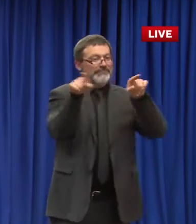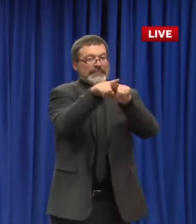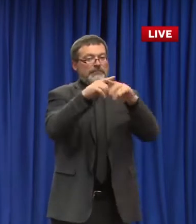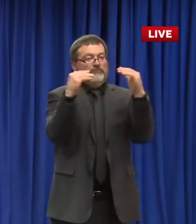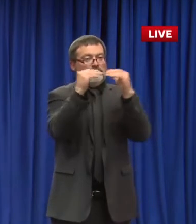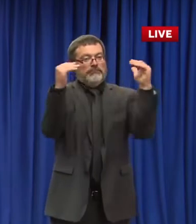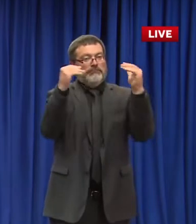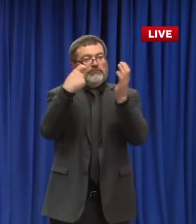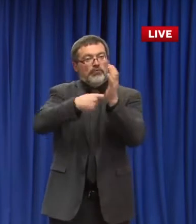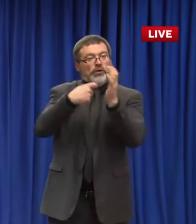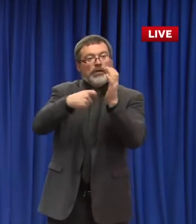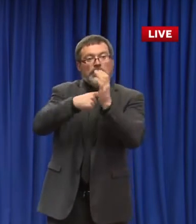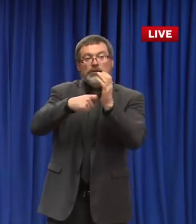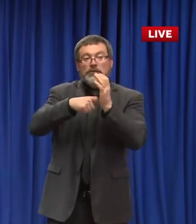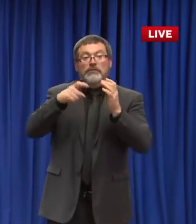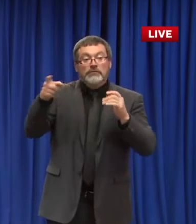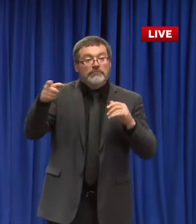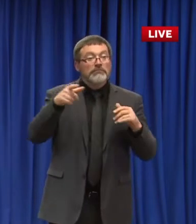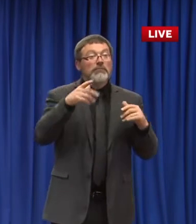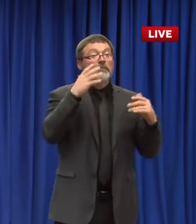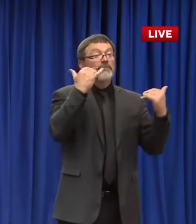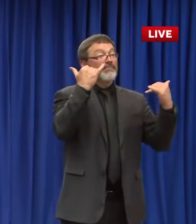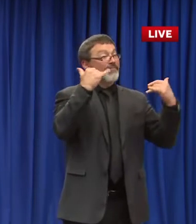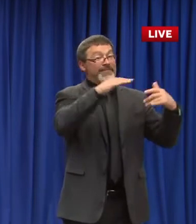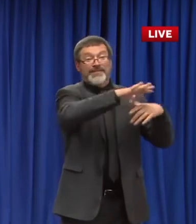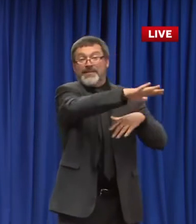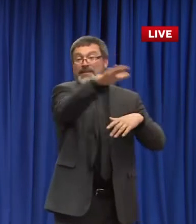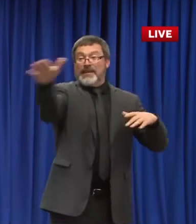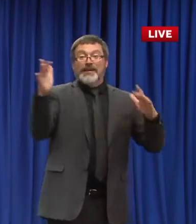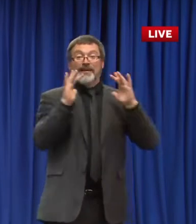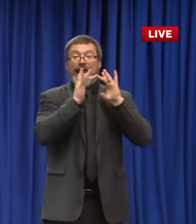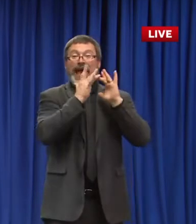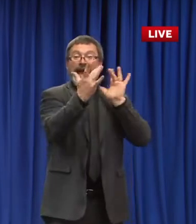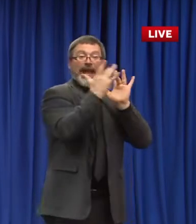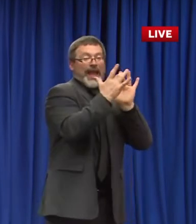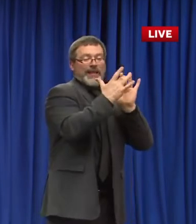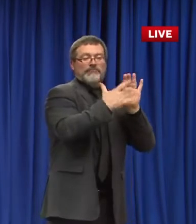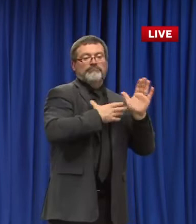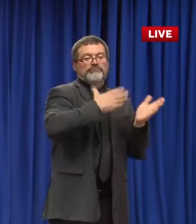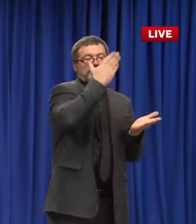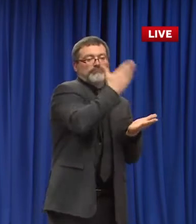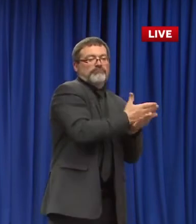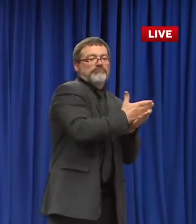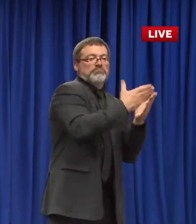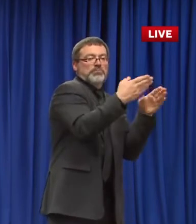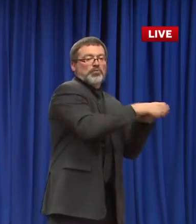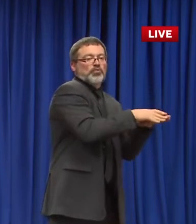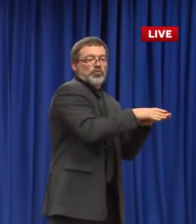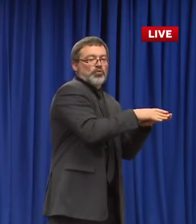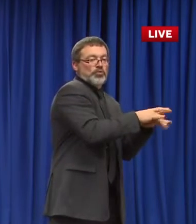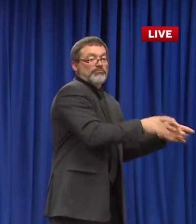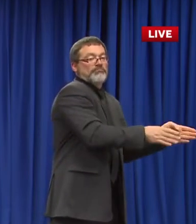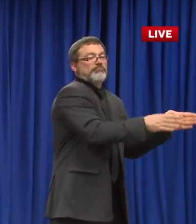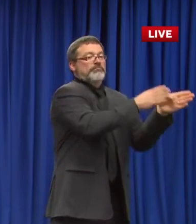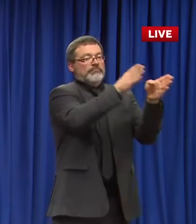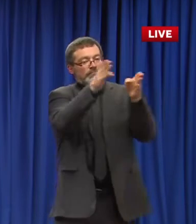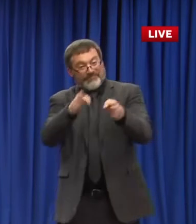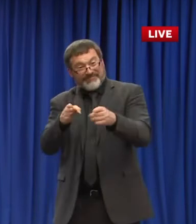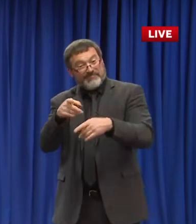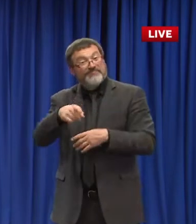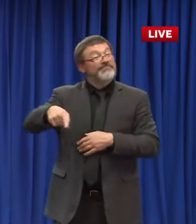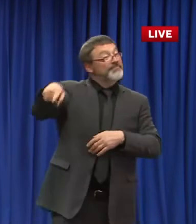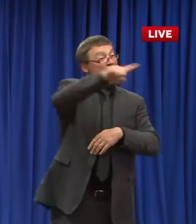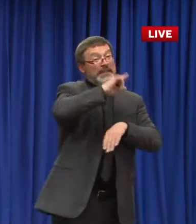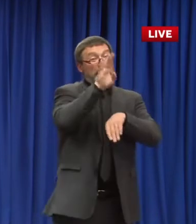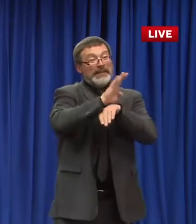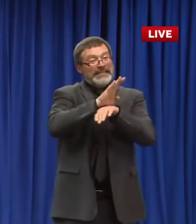FOR THE FOR BUSINESSES REQUESTING MASS WILL BE CLOSING AND BUSINESSES INTERESTED IN PURCHASING MASS FOR THEIR BUSINESS CAN NOW BUY THEM AT ANY OF THE STATE LIQUOR STORES 80